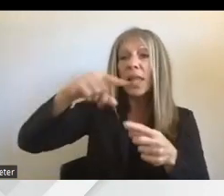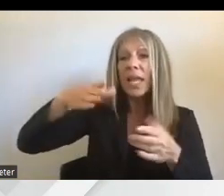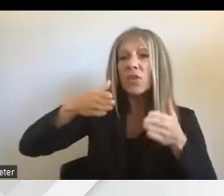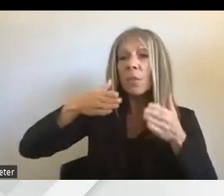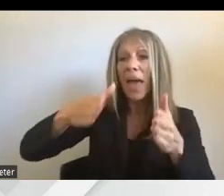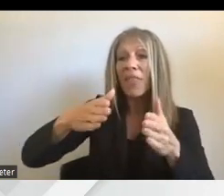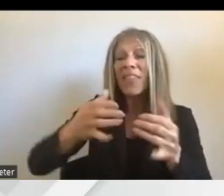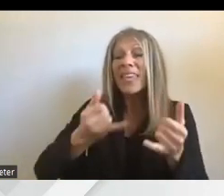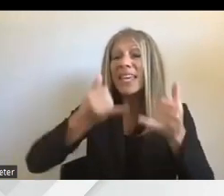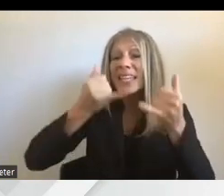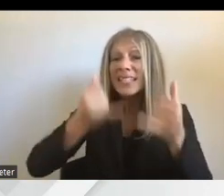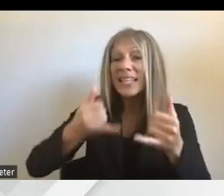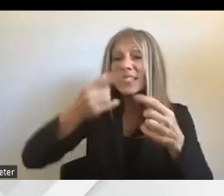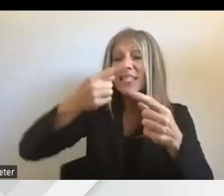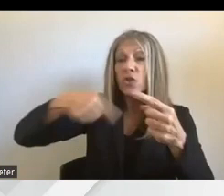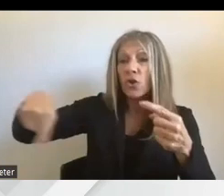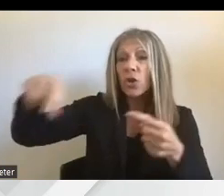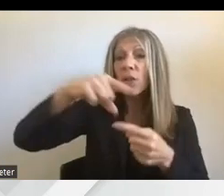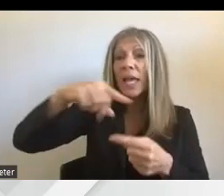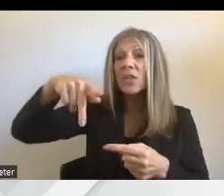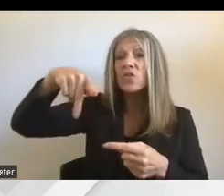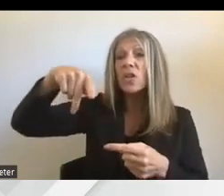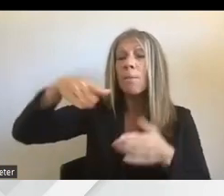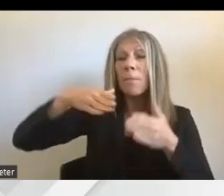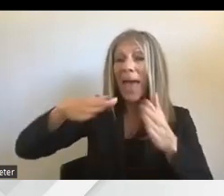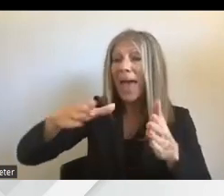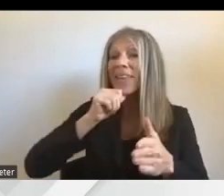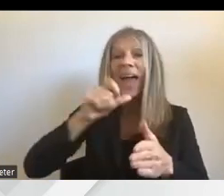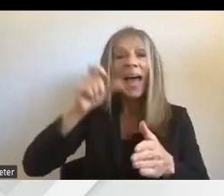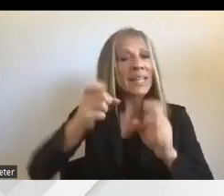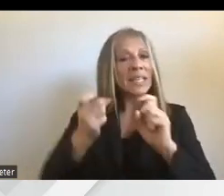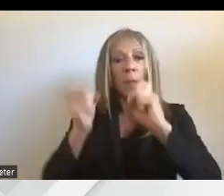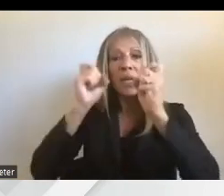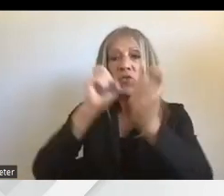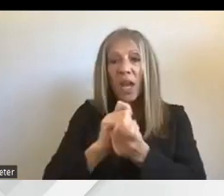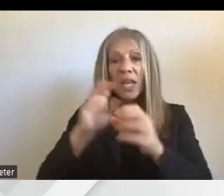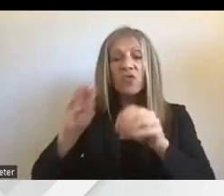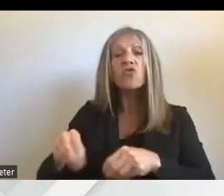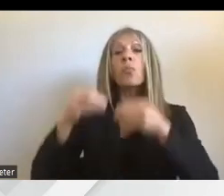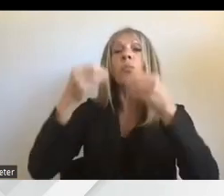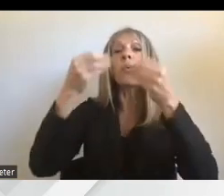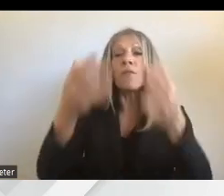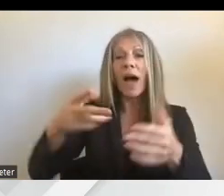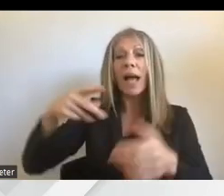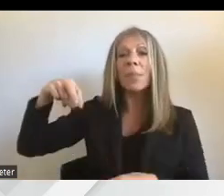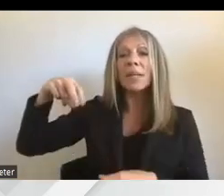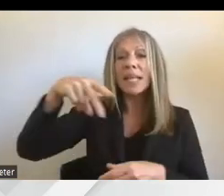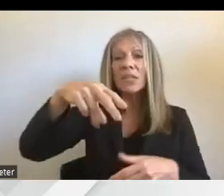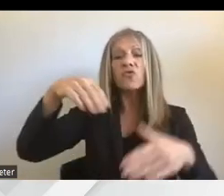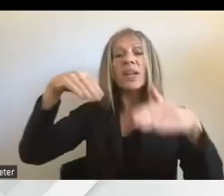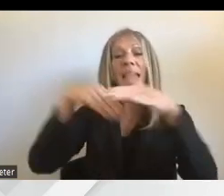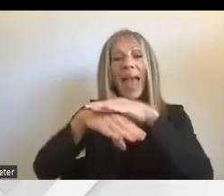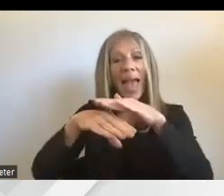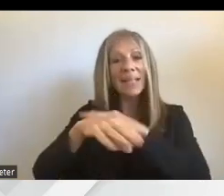the existing pedestrian circulation path need not be altered to provide a pedestrian access route.